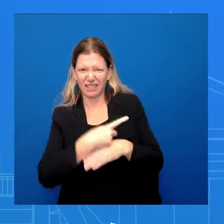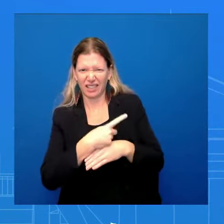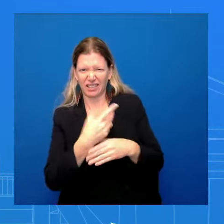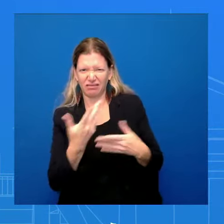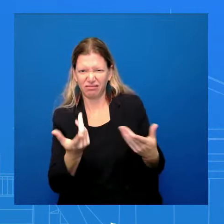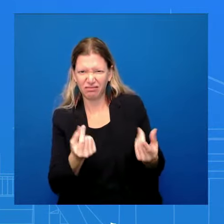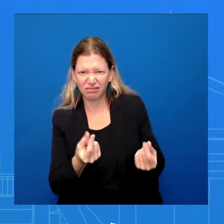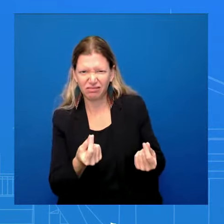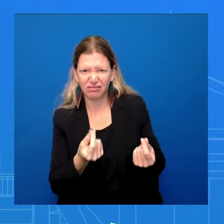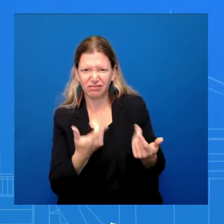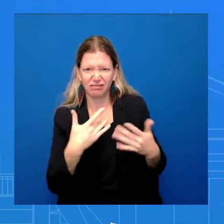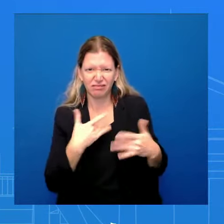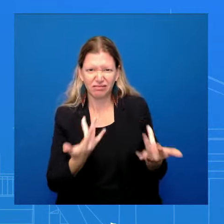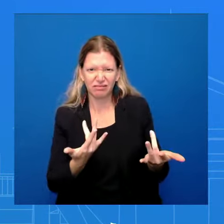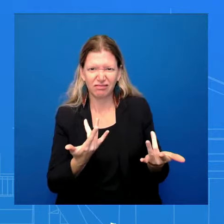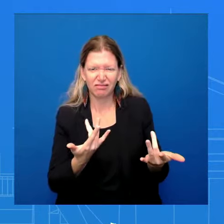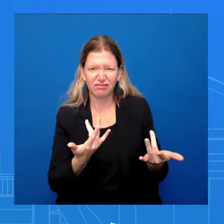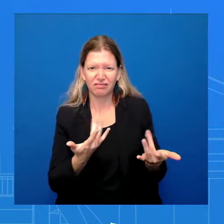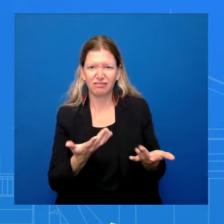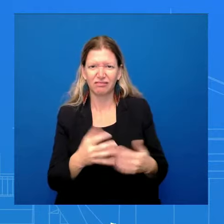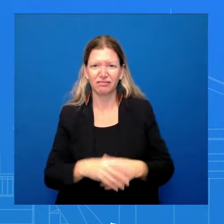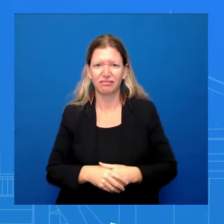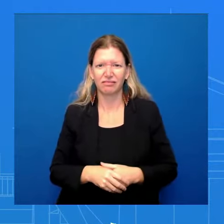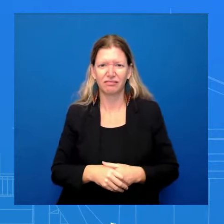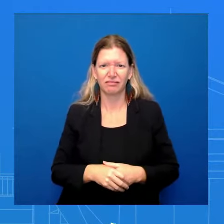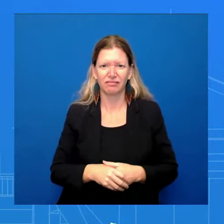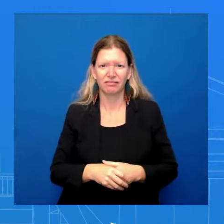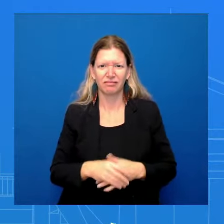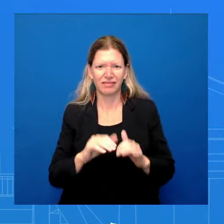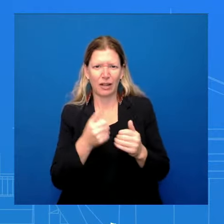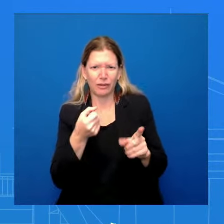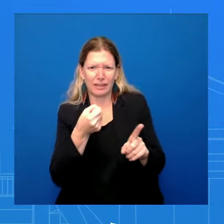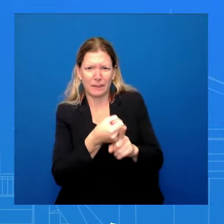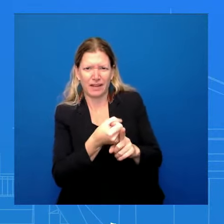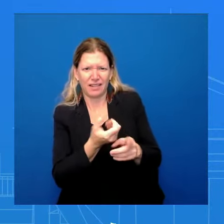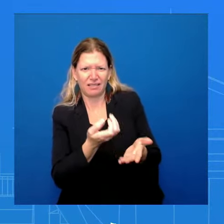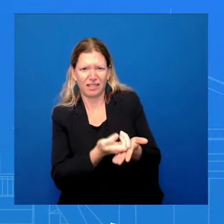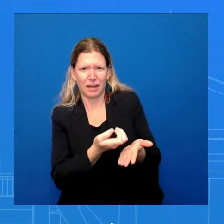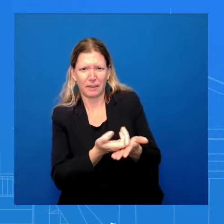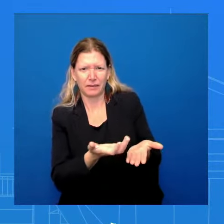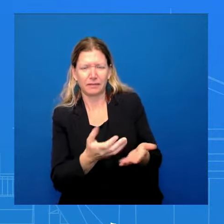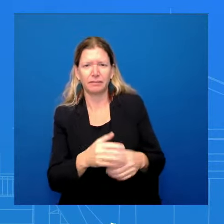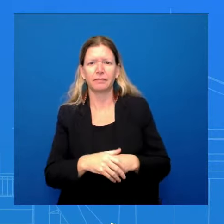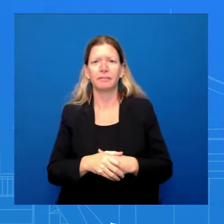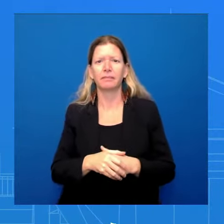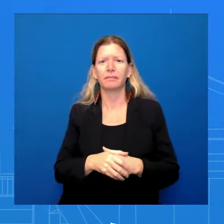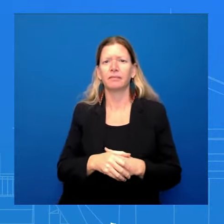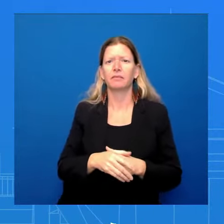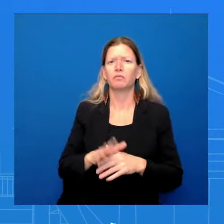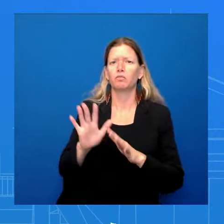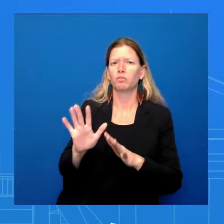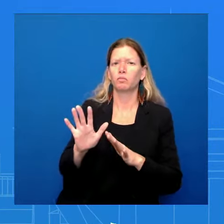The Press: -- and impacting the broader economy? Ms. Jean-Pierre: So, a couple of things. Let me just lay out a couple of things that the President said, and let me just start by saying, like,